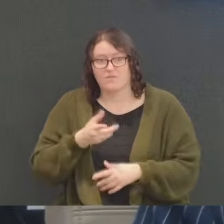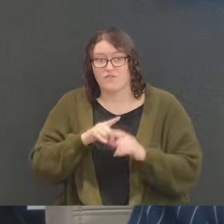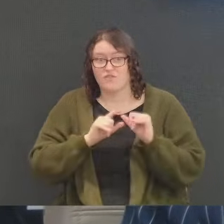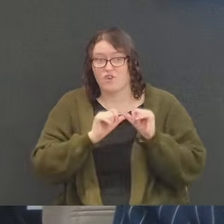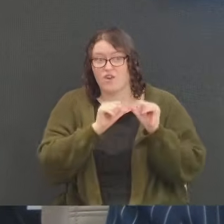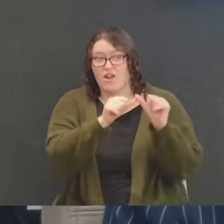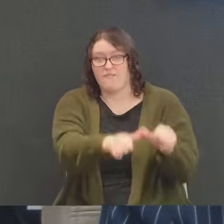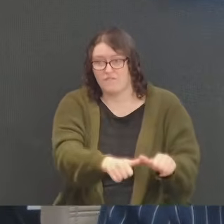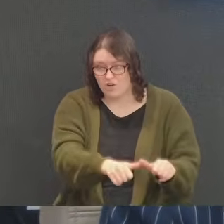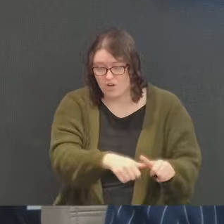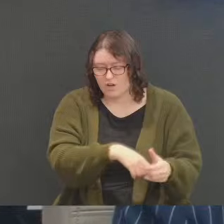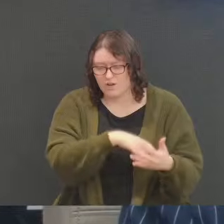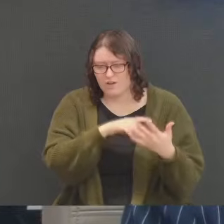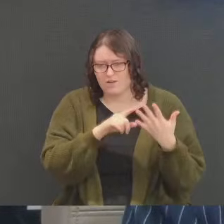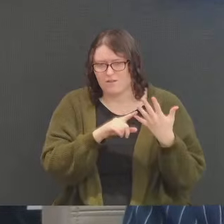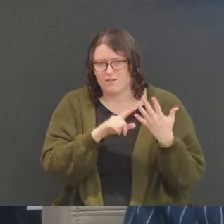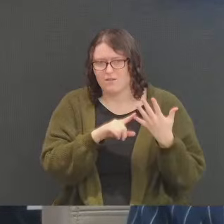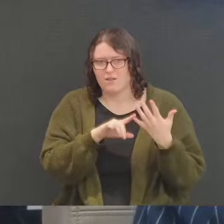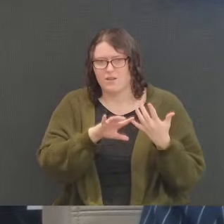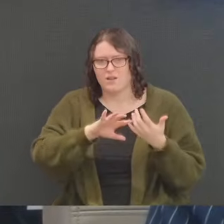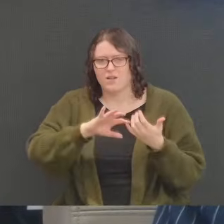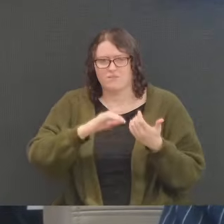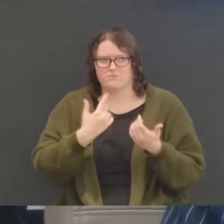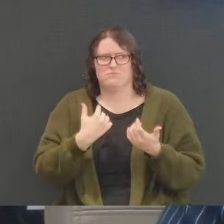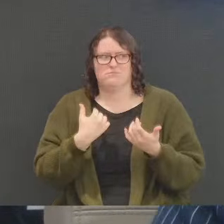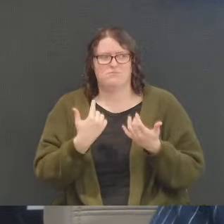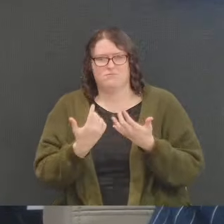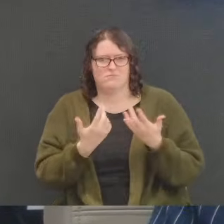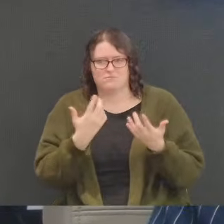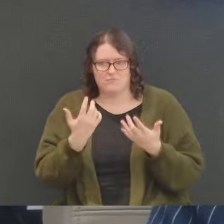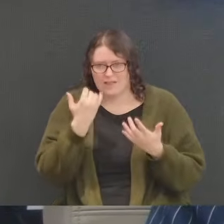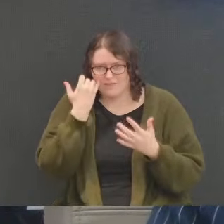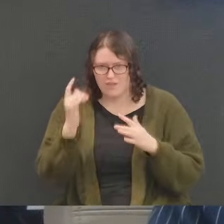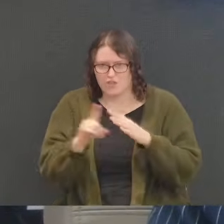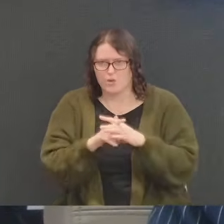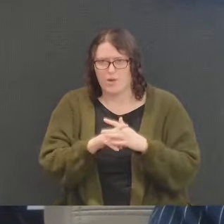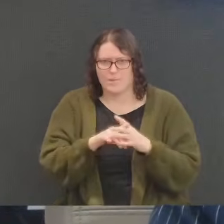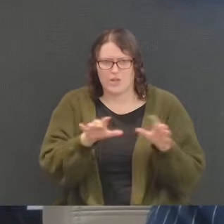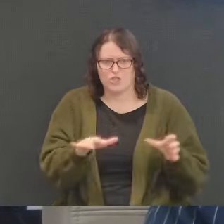And then what power do we have? Say a board comes in and do something totally different than what we